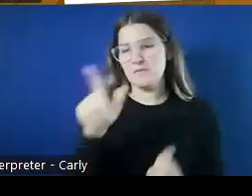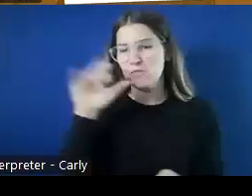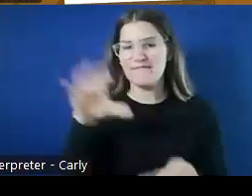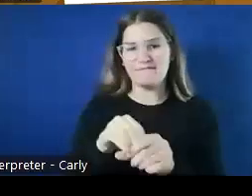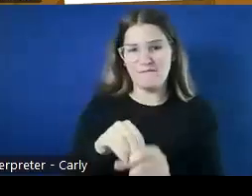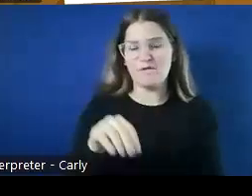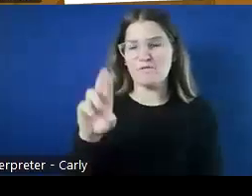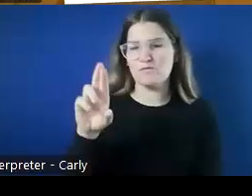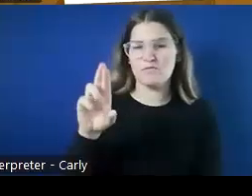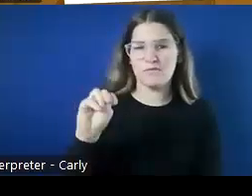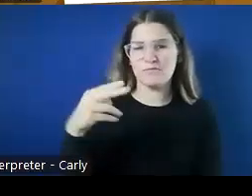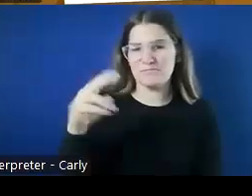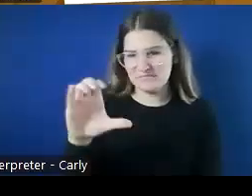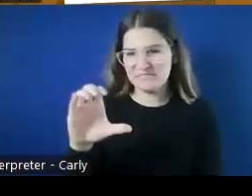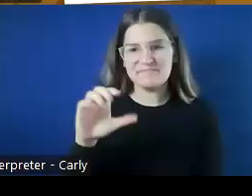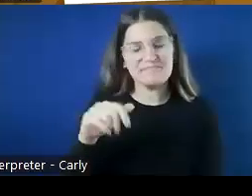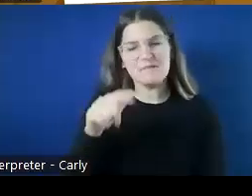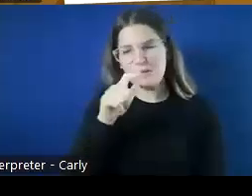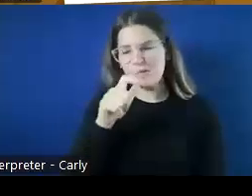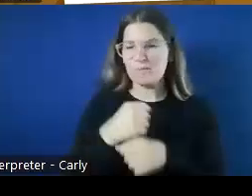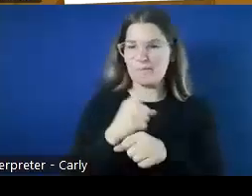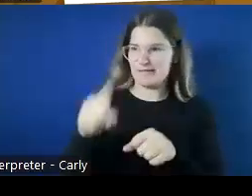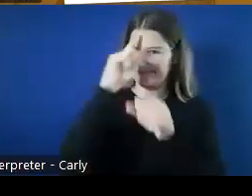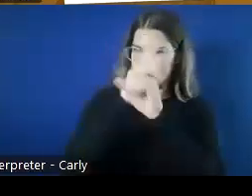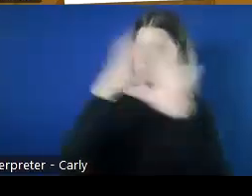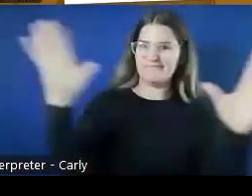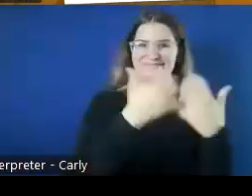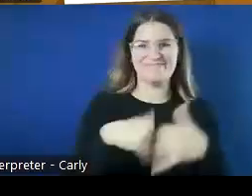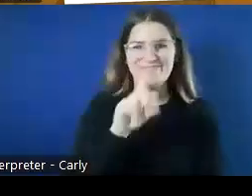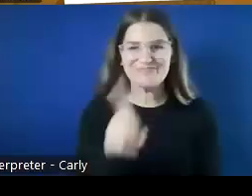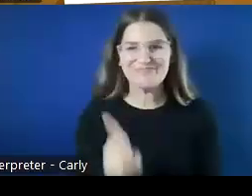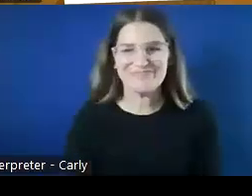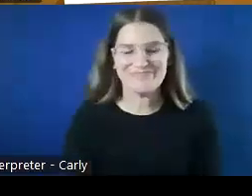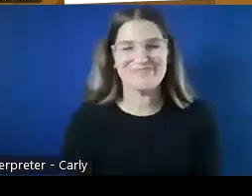make this Vision a reality and with that I'm now going to hand over to Dr Albert